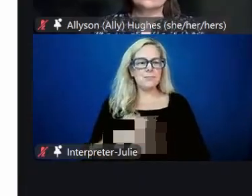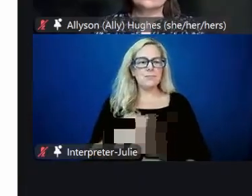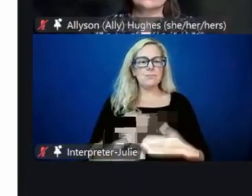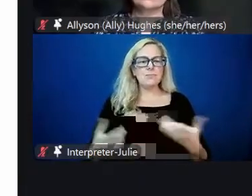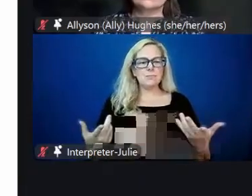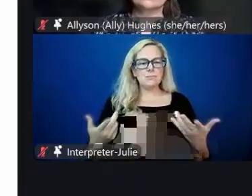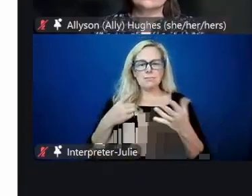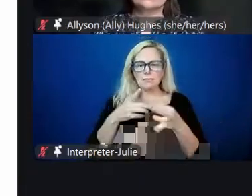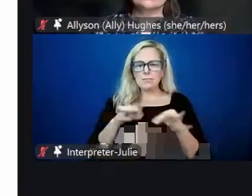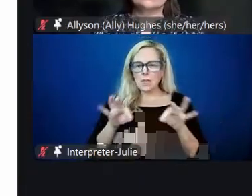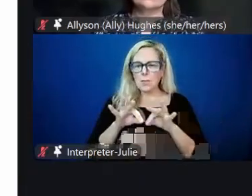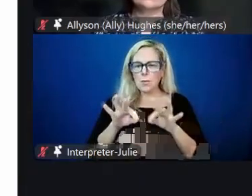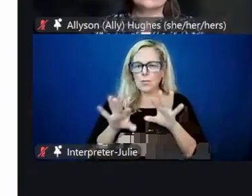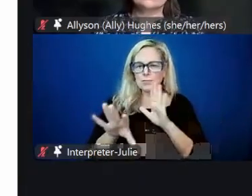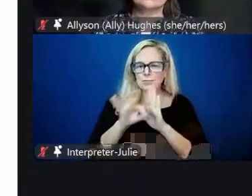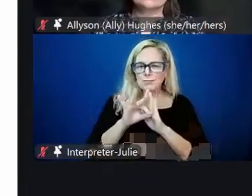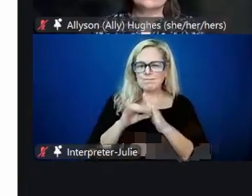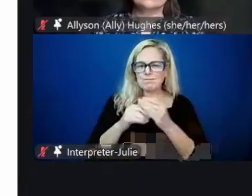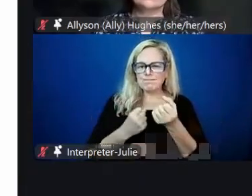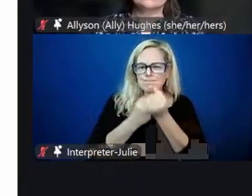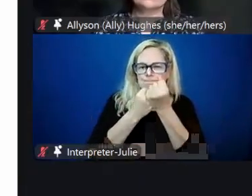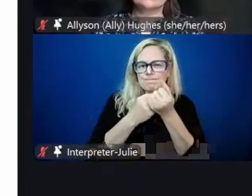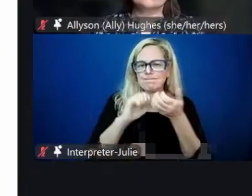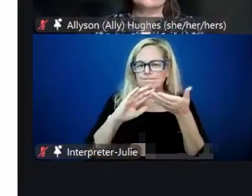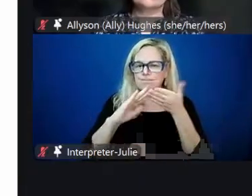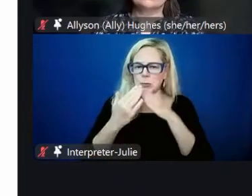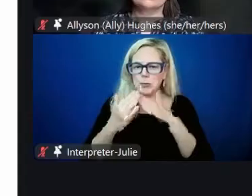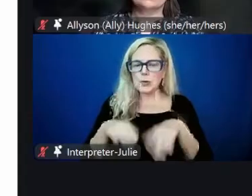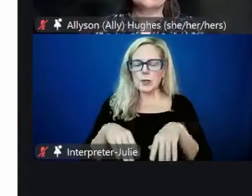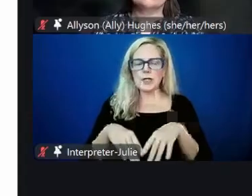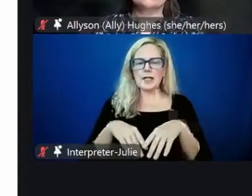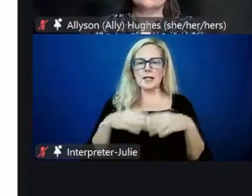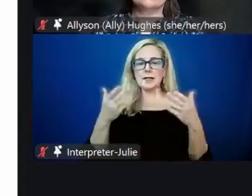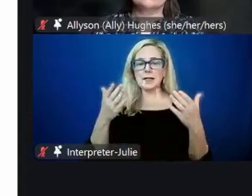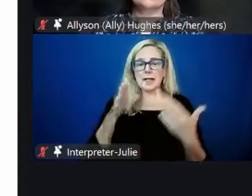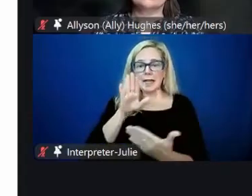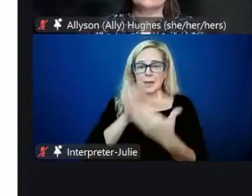outside of the clinic are in the material steps that they take to